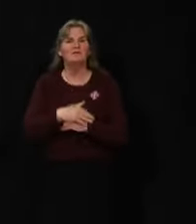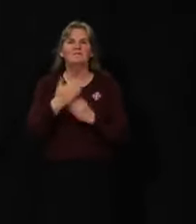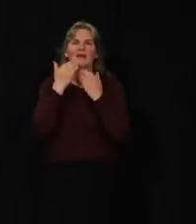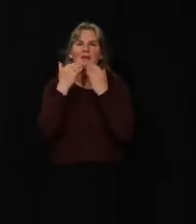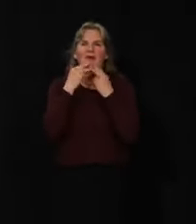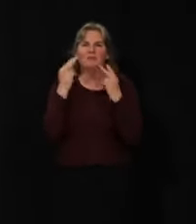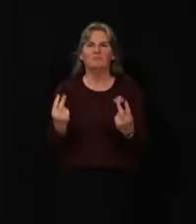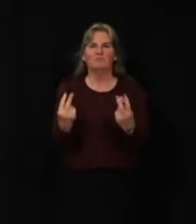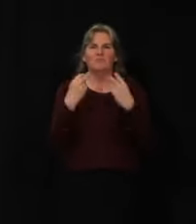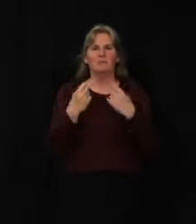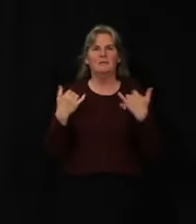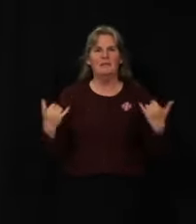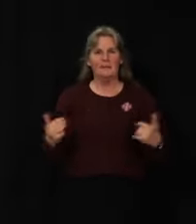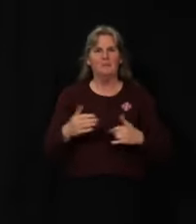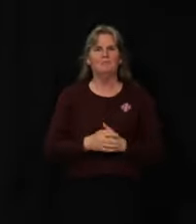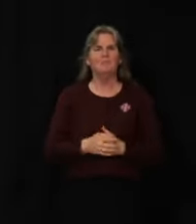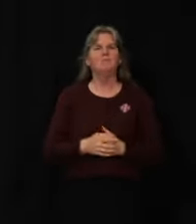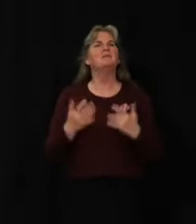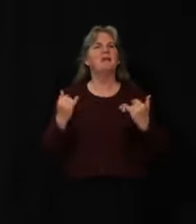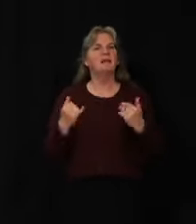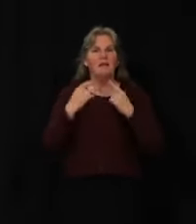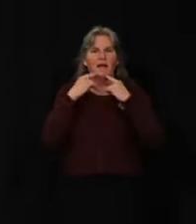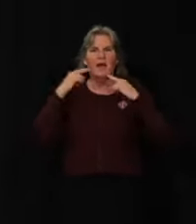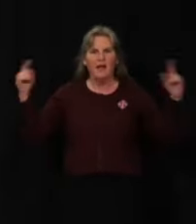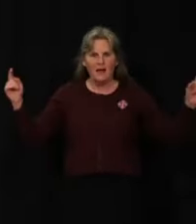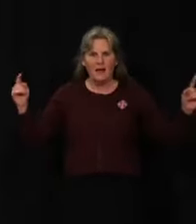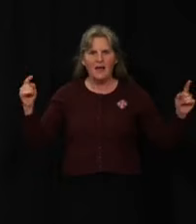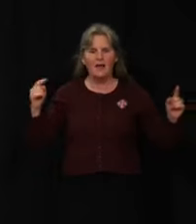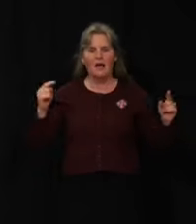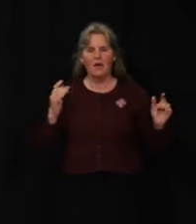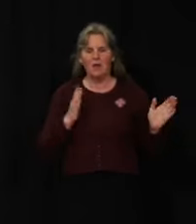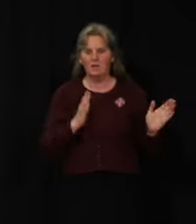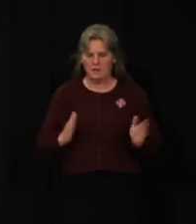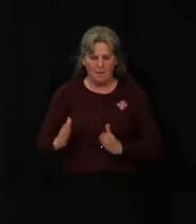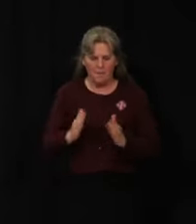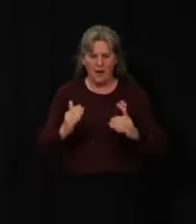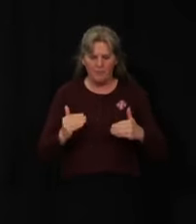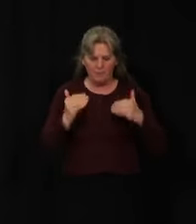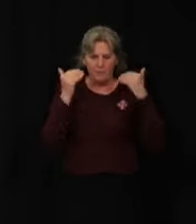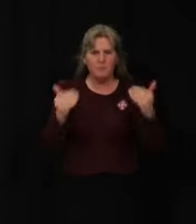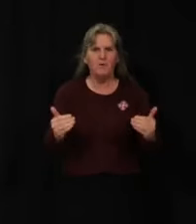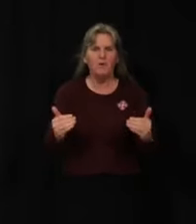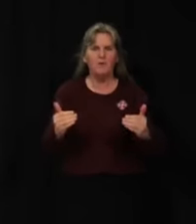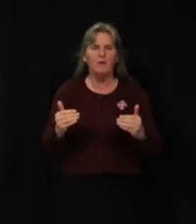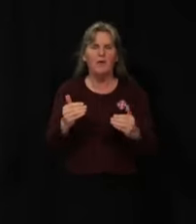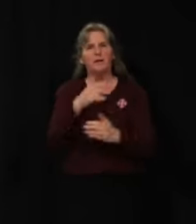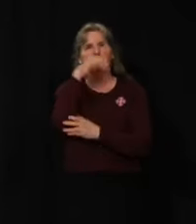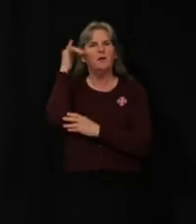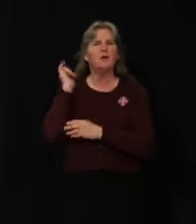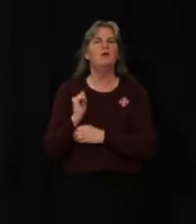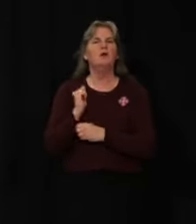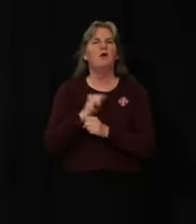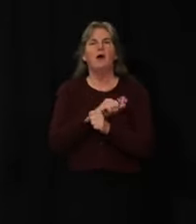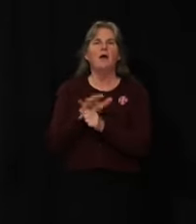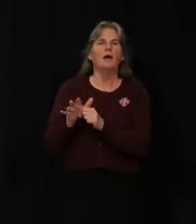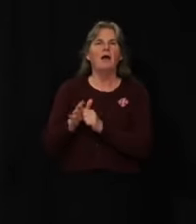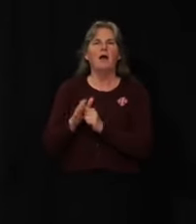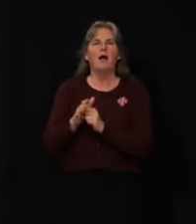thank you for joining us. Today we are releasing a path forward. Yukon's COVID-19 recovery plan.